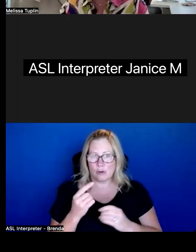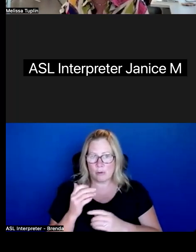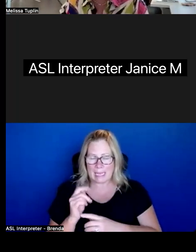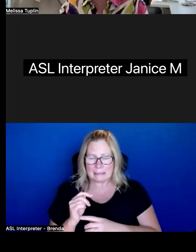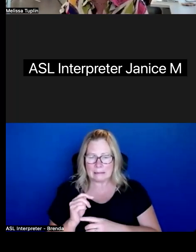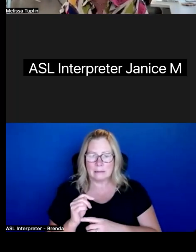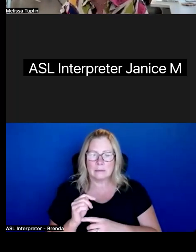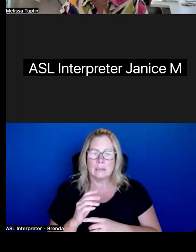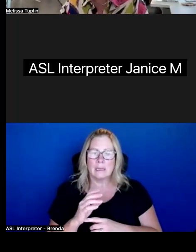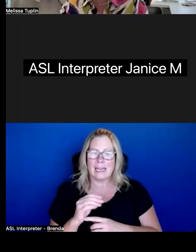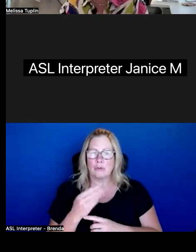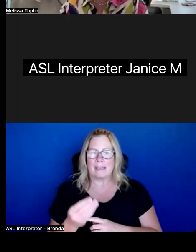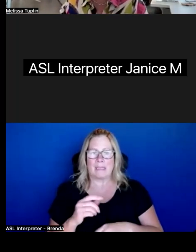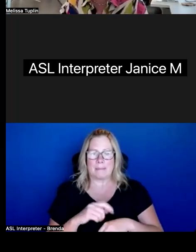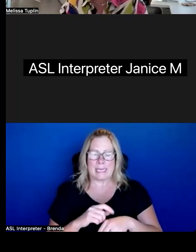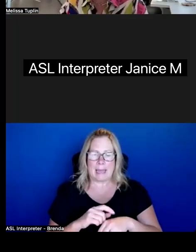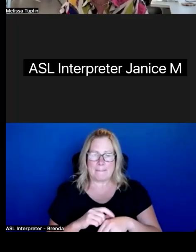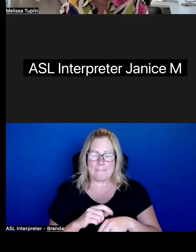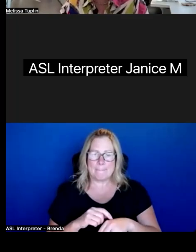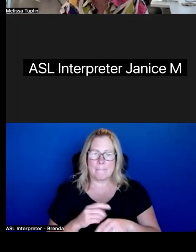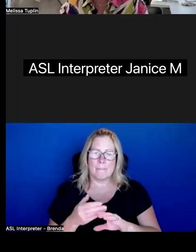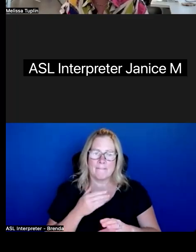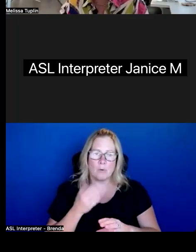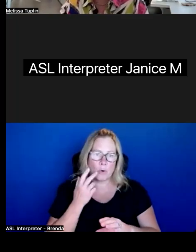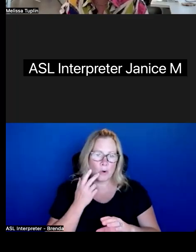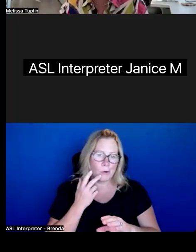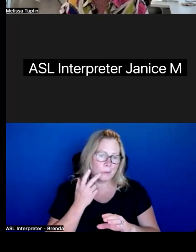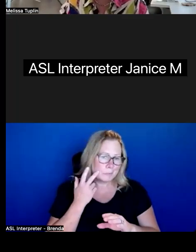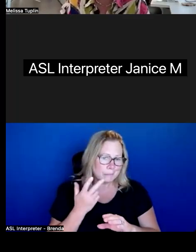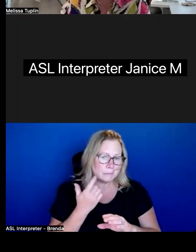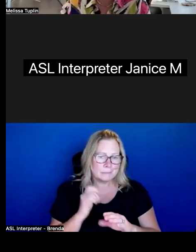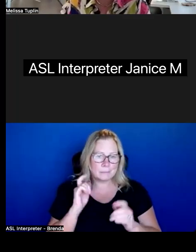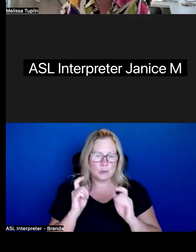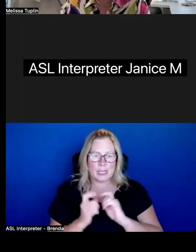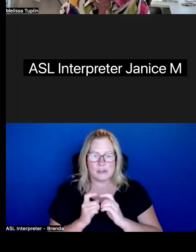those concerns before seeing any changes to their funding amount based on that risk.